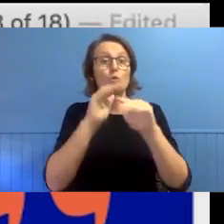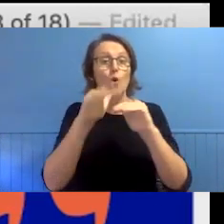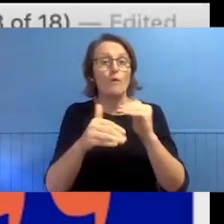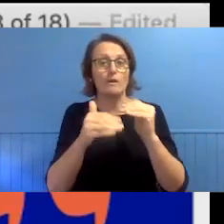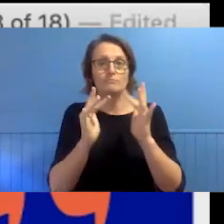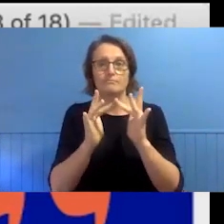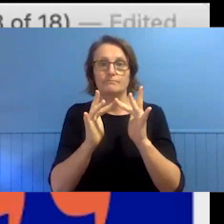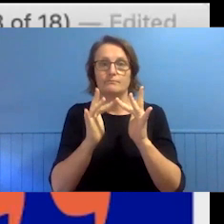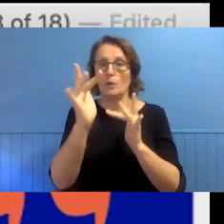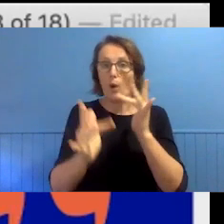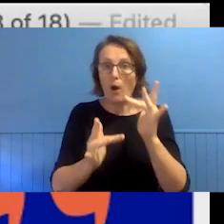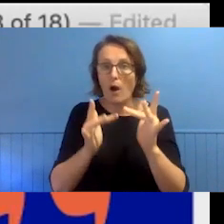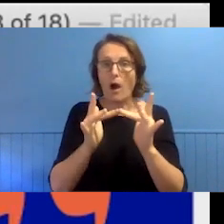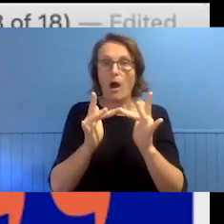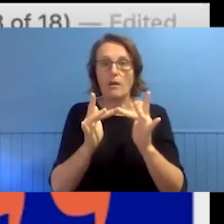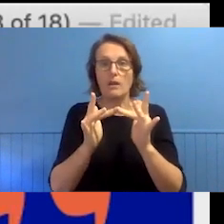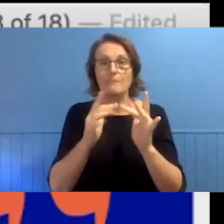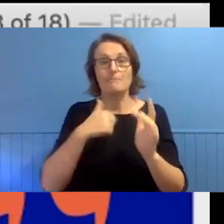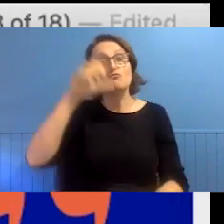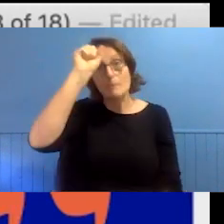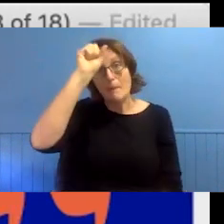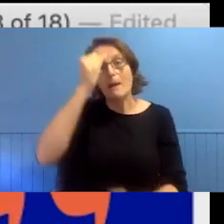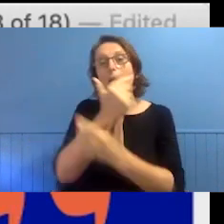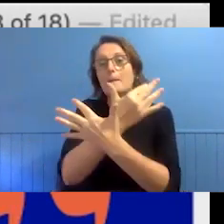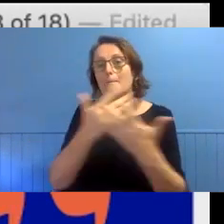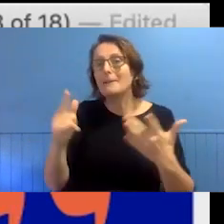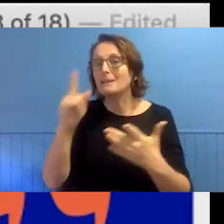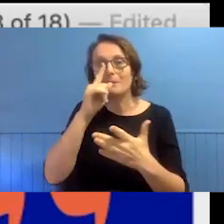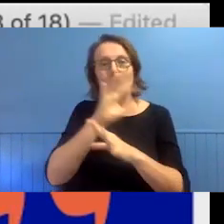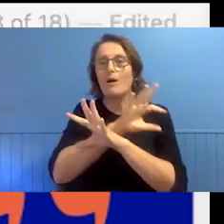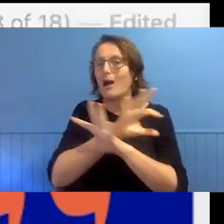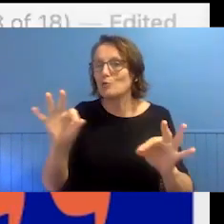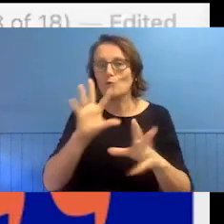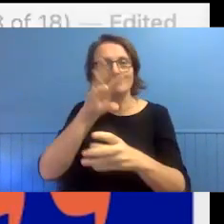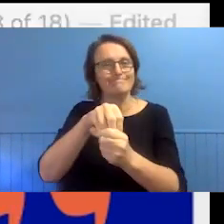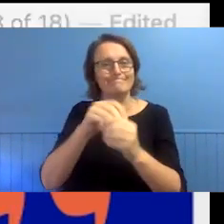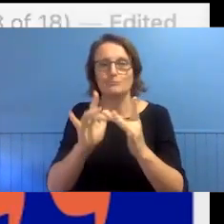who isn't online. Basically, what we're going to do is start to talk